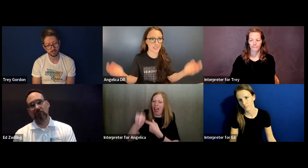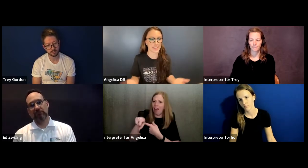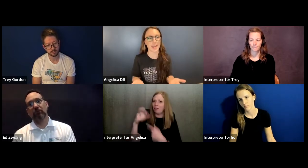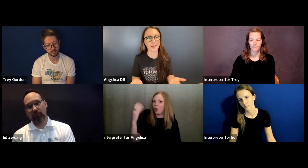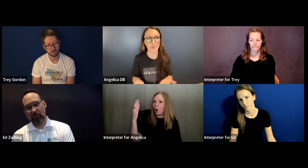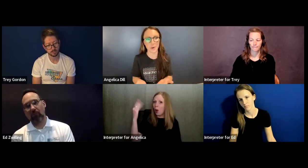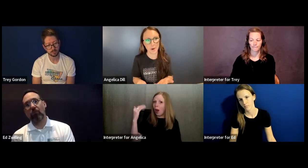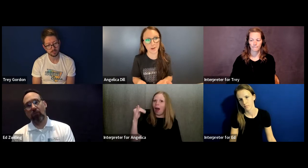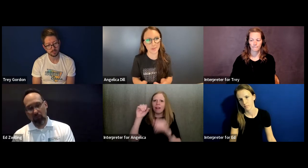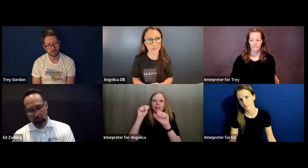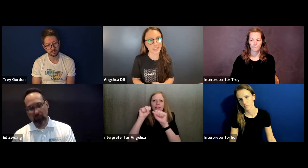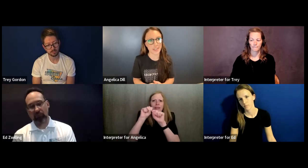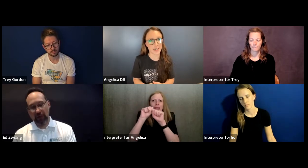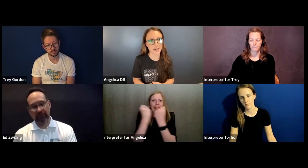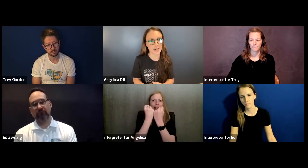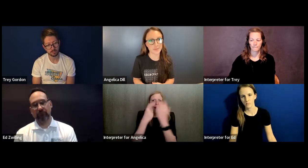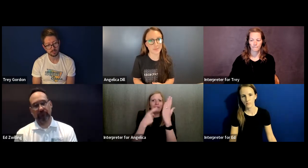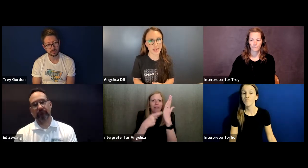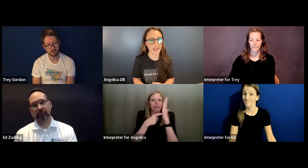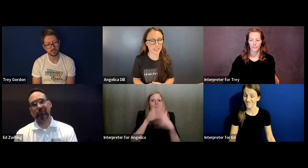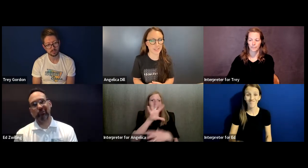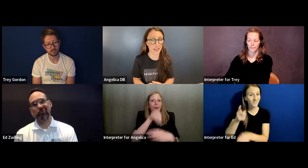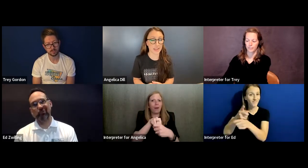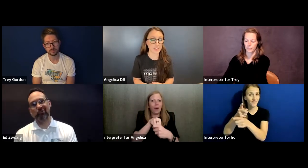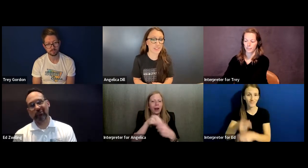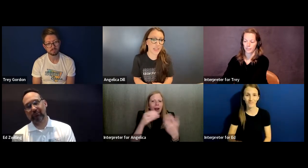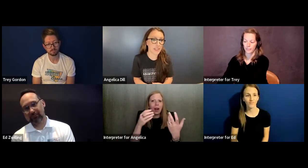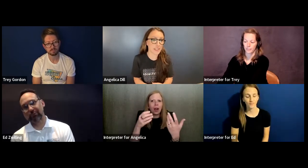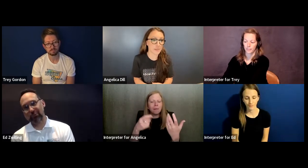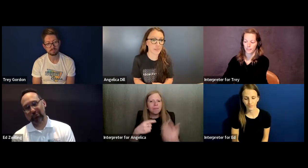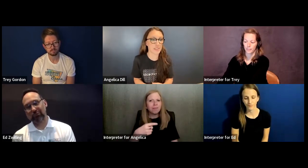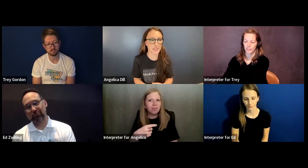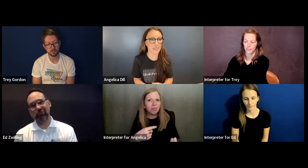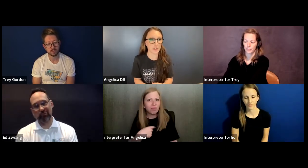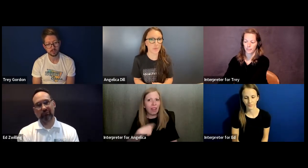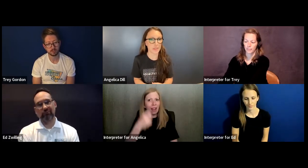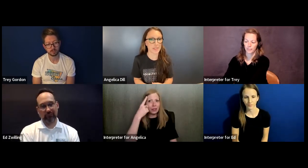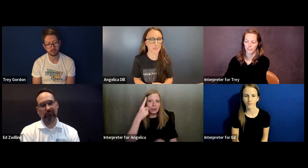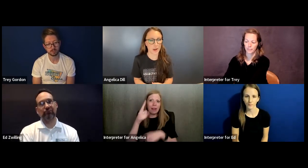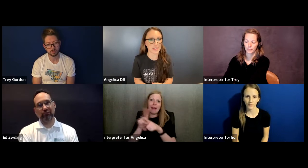society that we're a part of right but i i can understand as a business you know being surprised